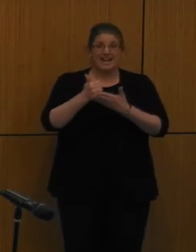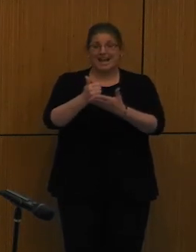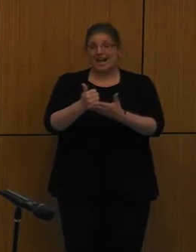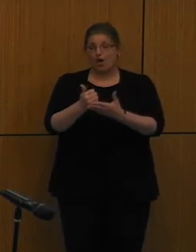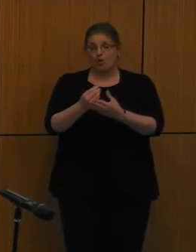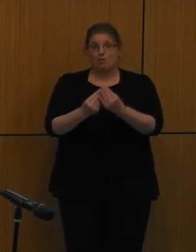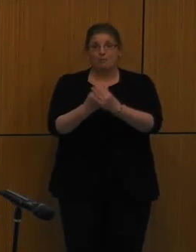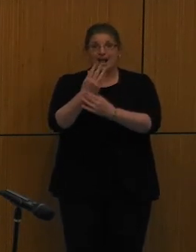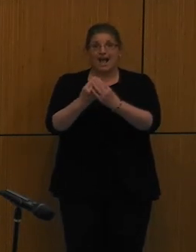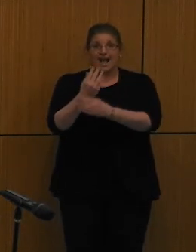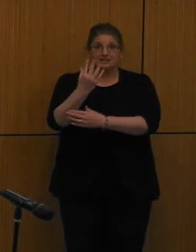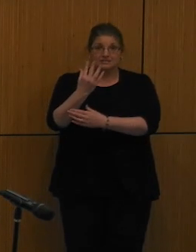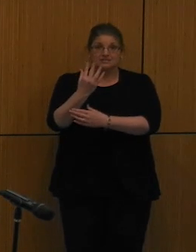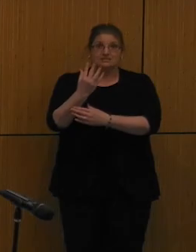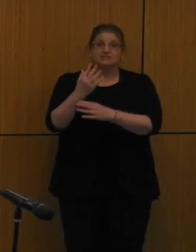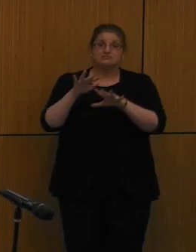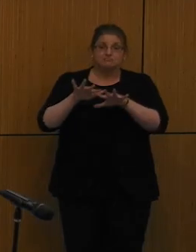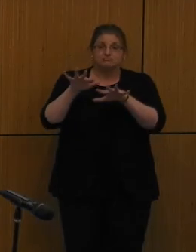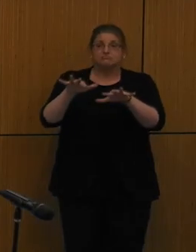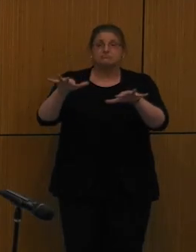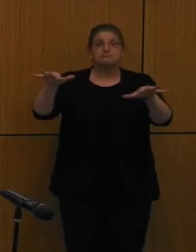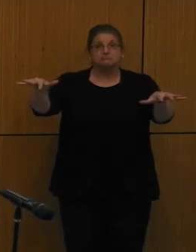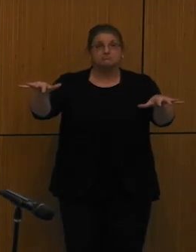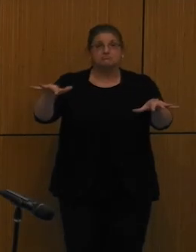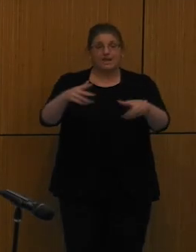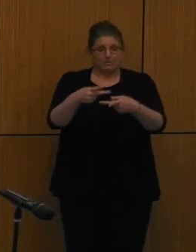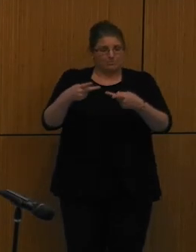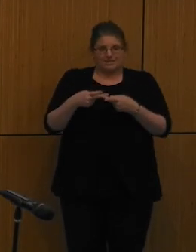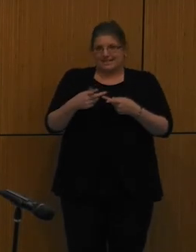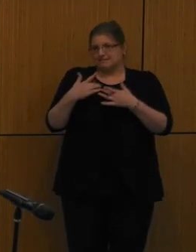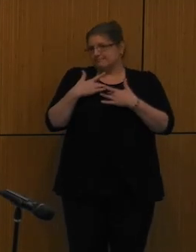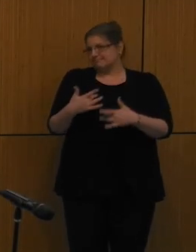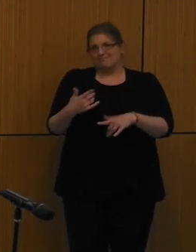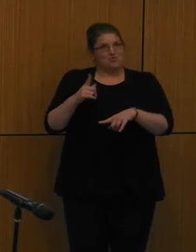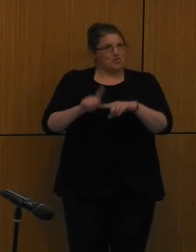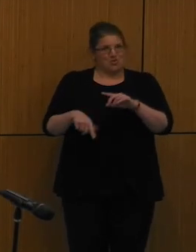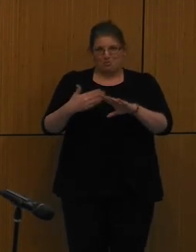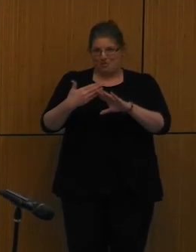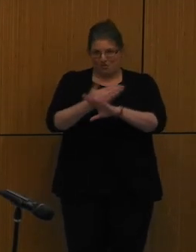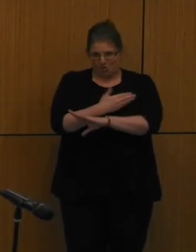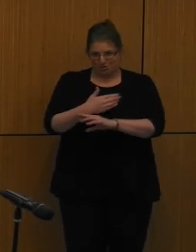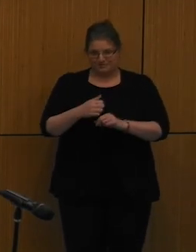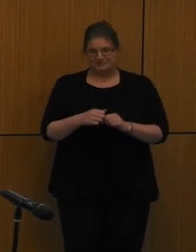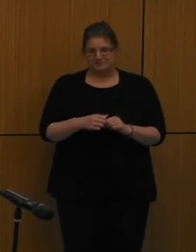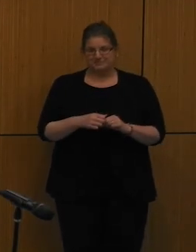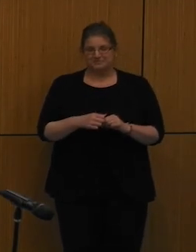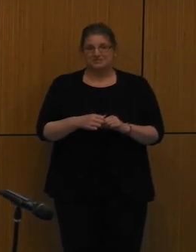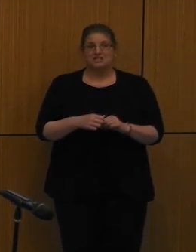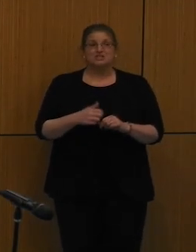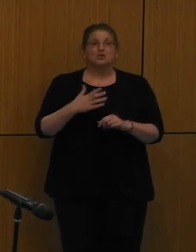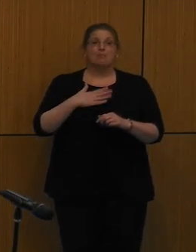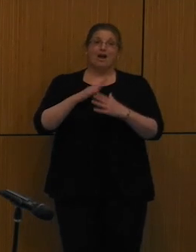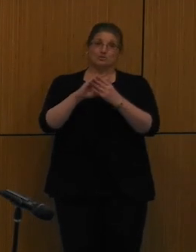in environments where they usually wouldn't be able to grow very well? So the stories I'm going to tell you today are mostly about what